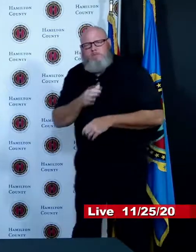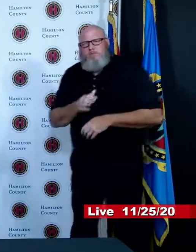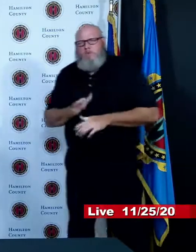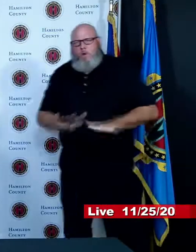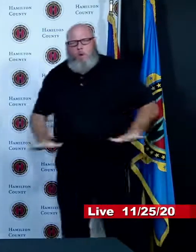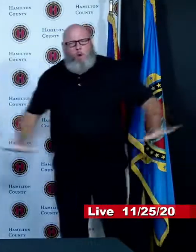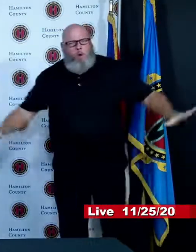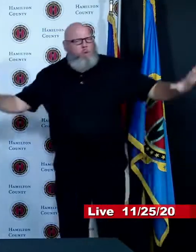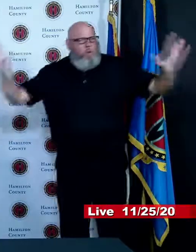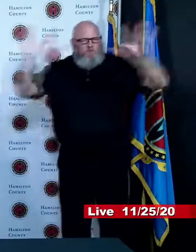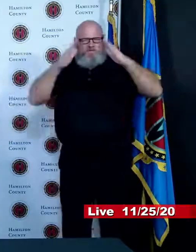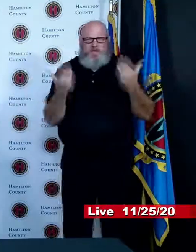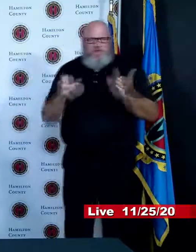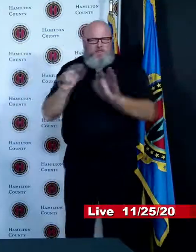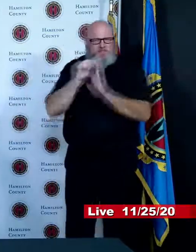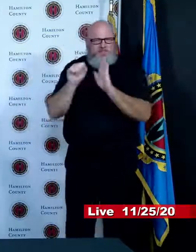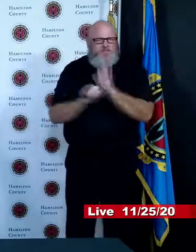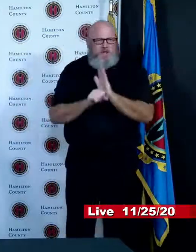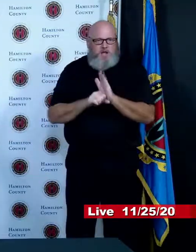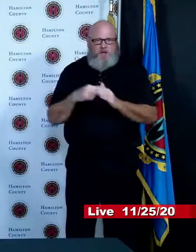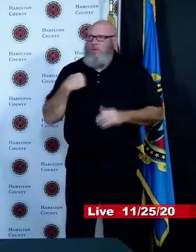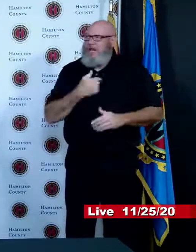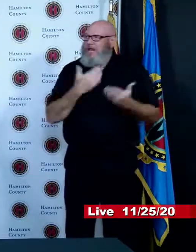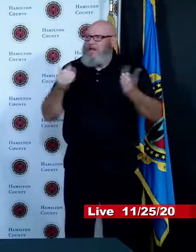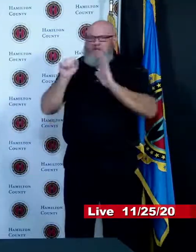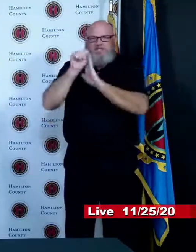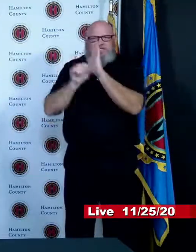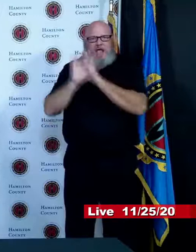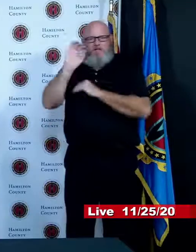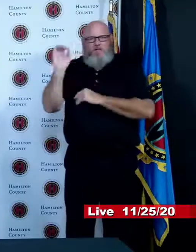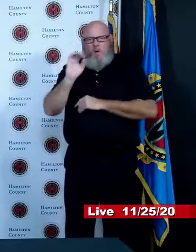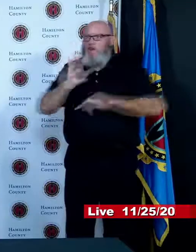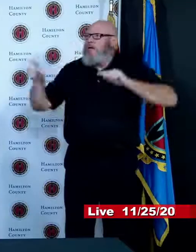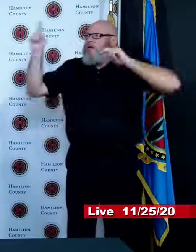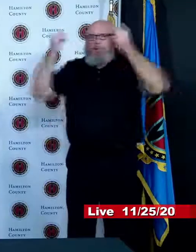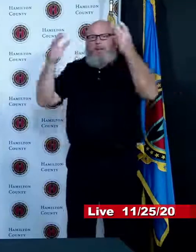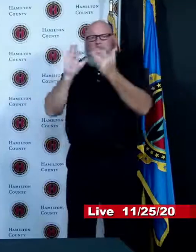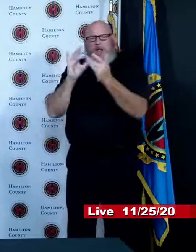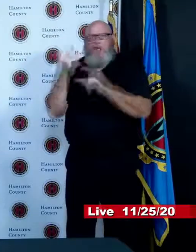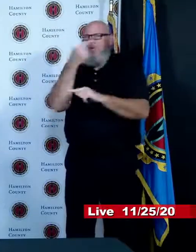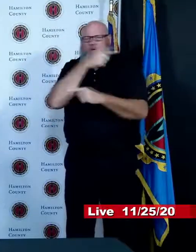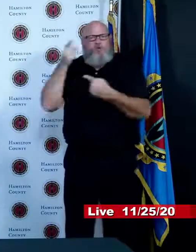period if I'm exposed today I can become sick any time between two days and 14 days right from that